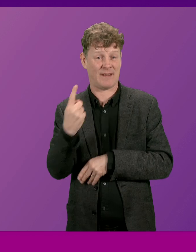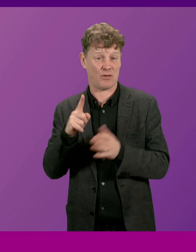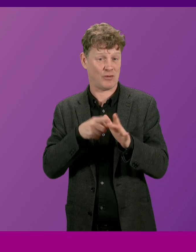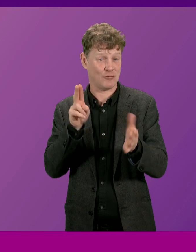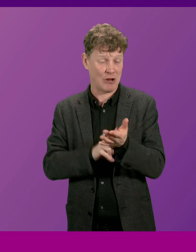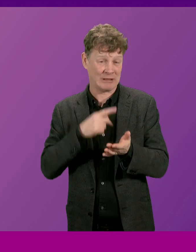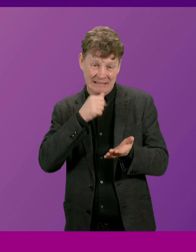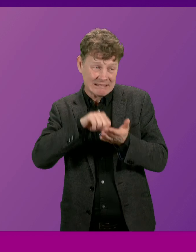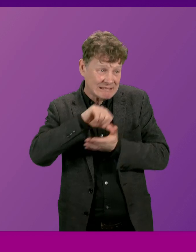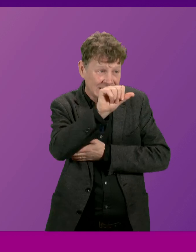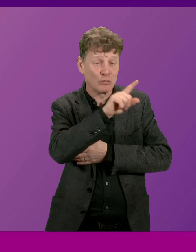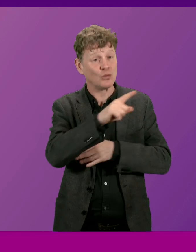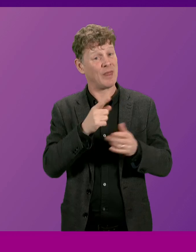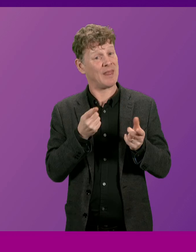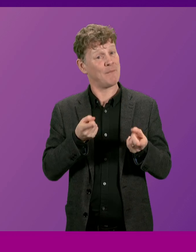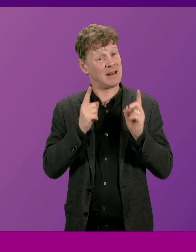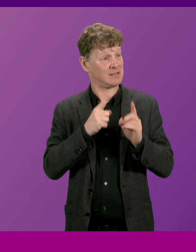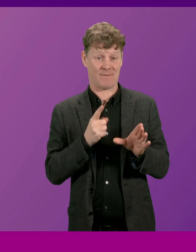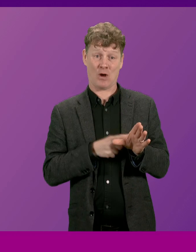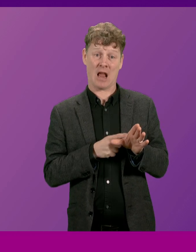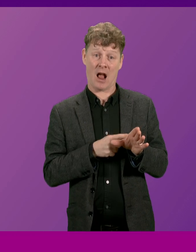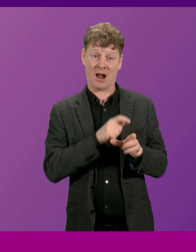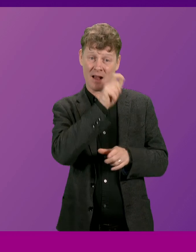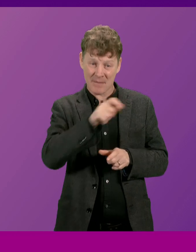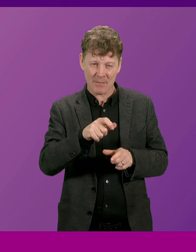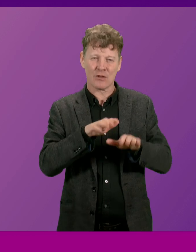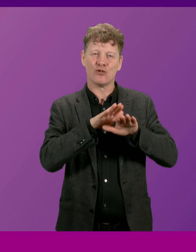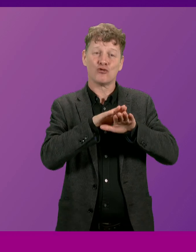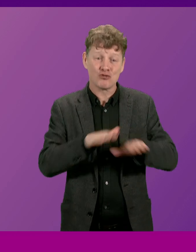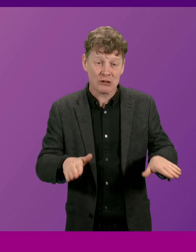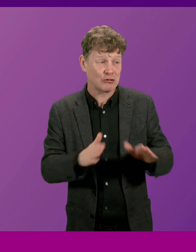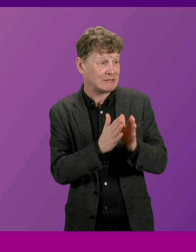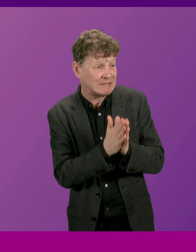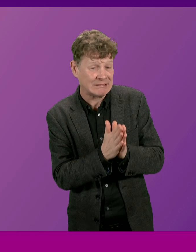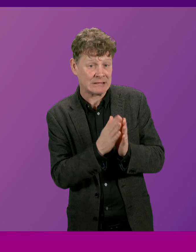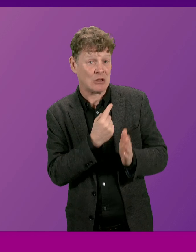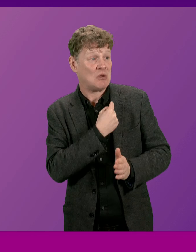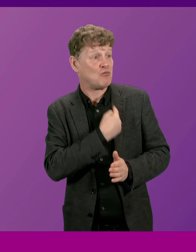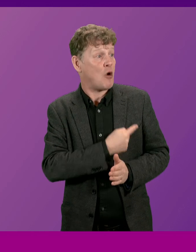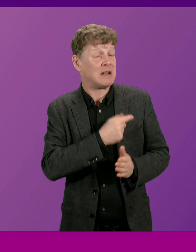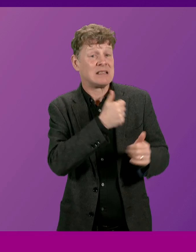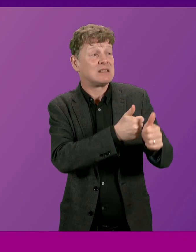Minister for Children, Young People and The Promise for support, which was not forthcoming.